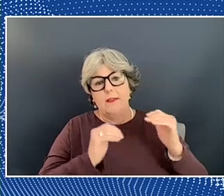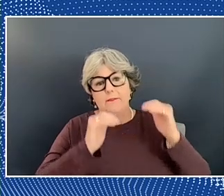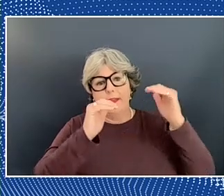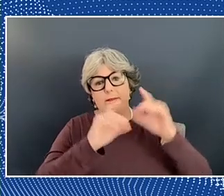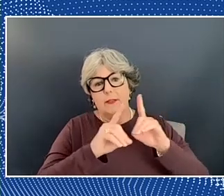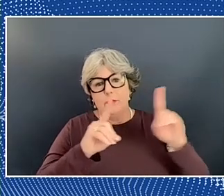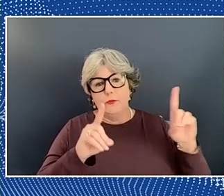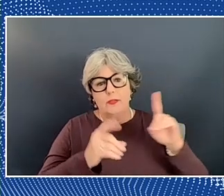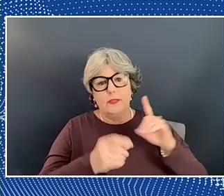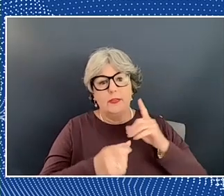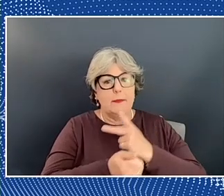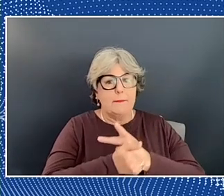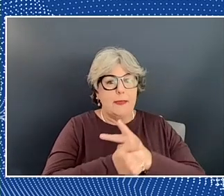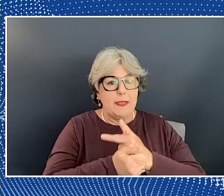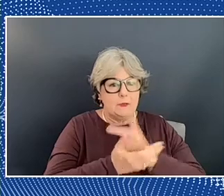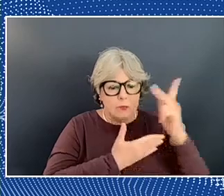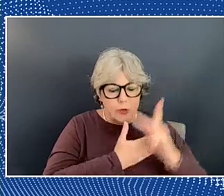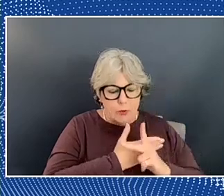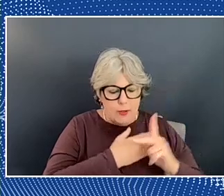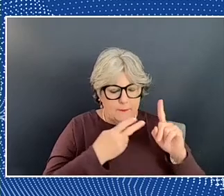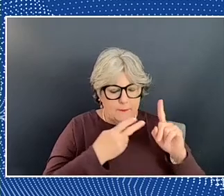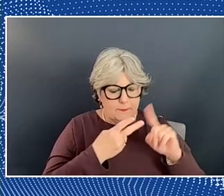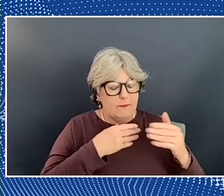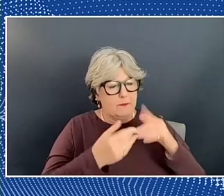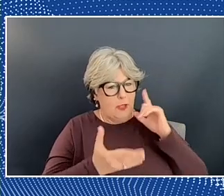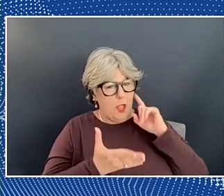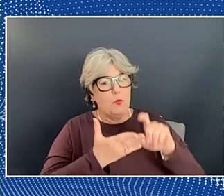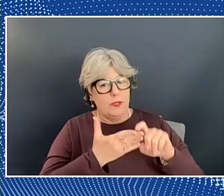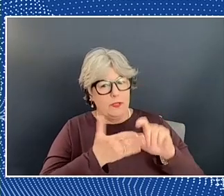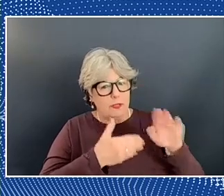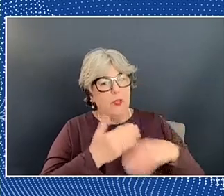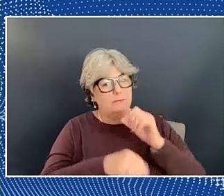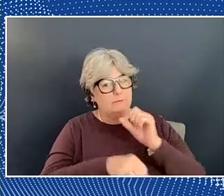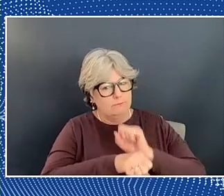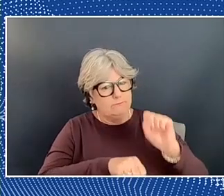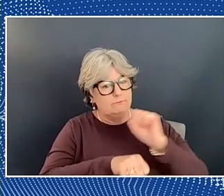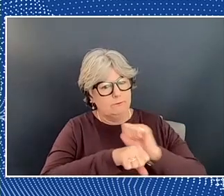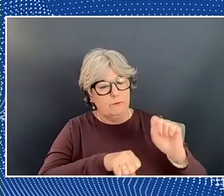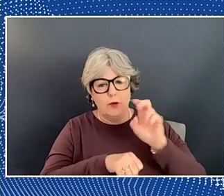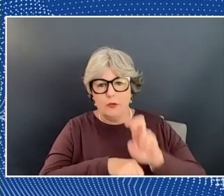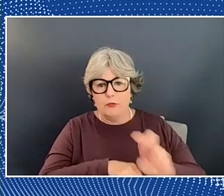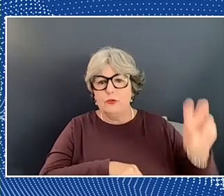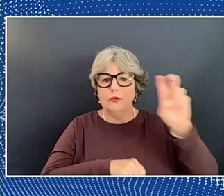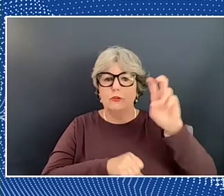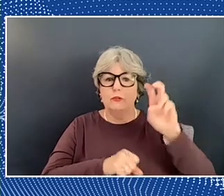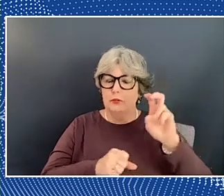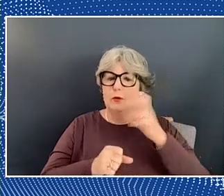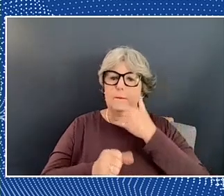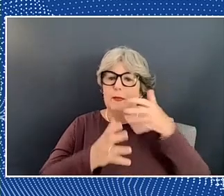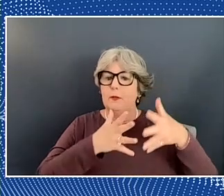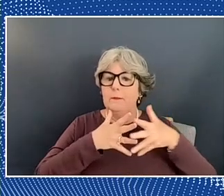program? Though I recognize we all have to work hard for our journey to uplift a better America, I find contradictions in